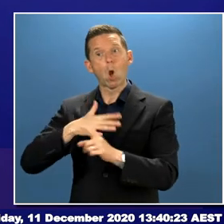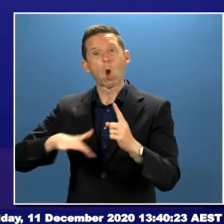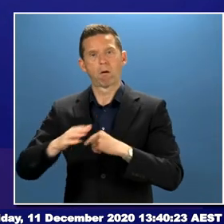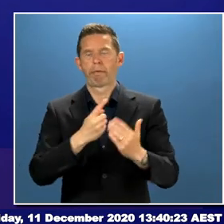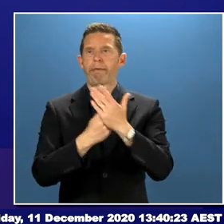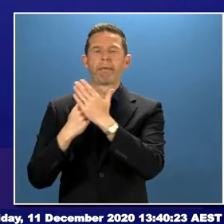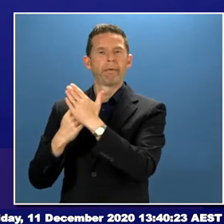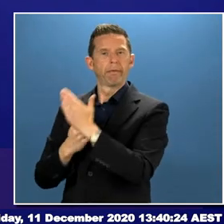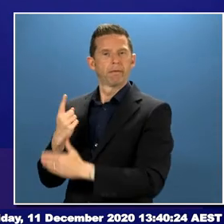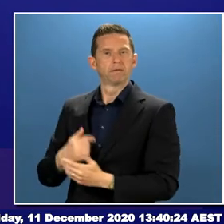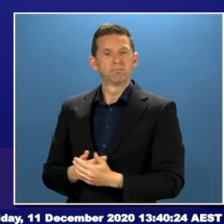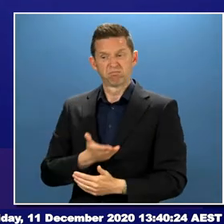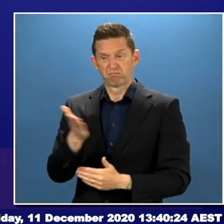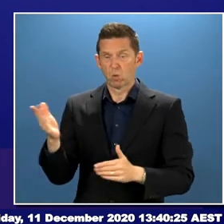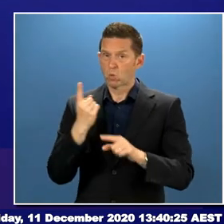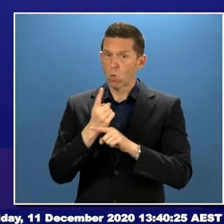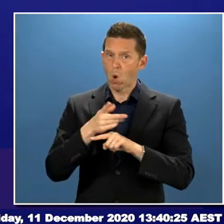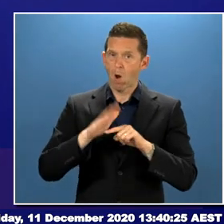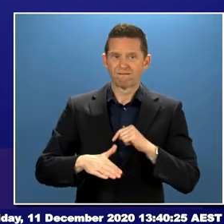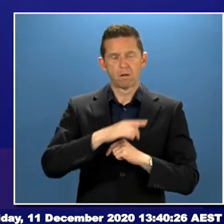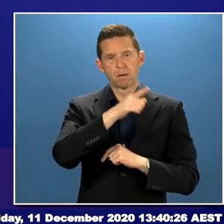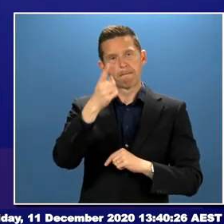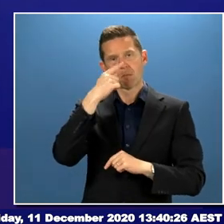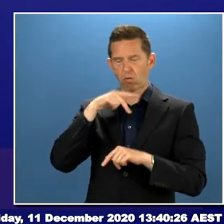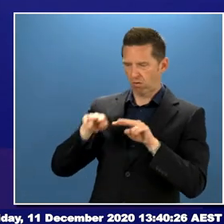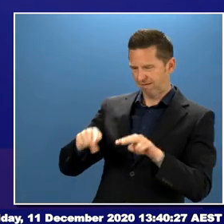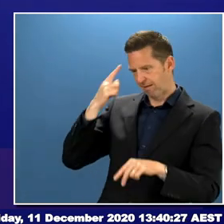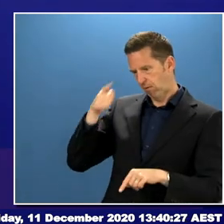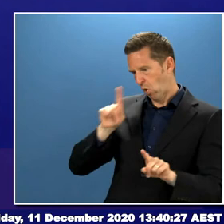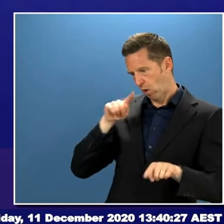They spoke of the low expectations so often held by employers of people with